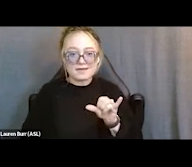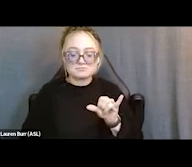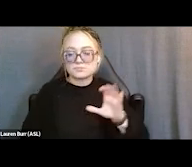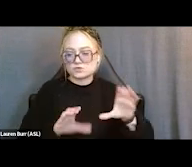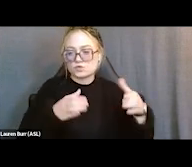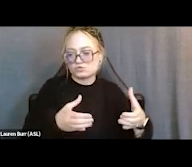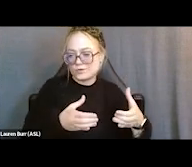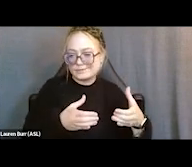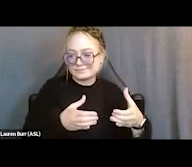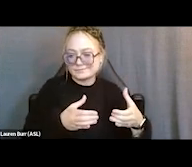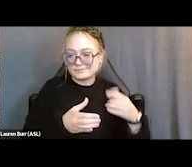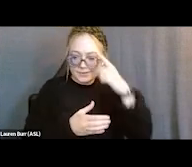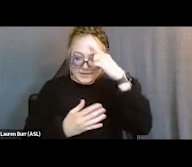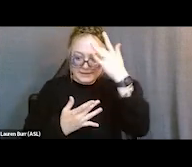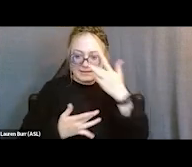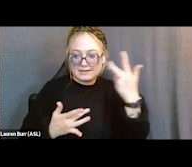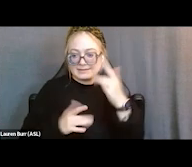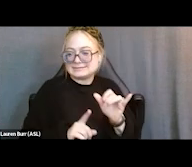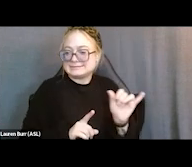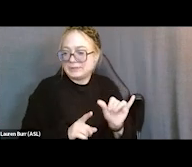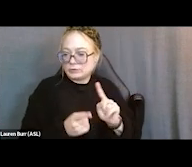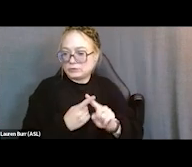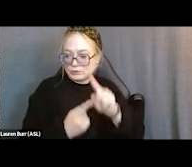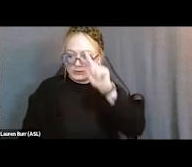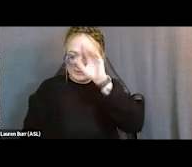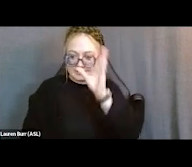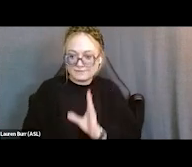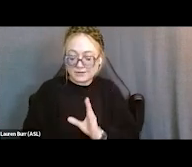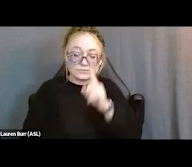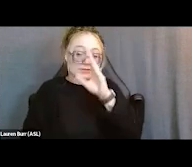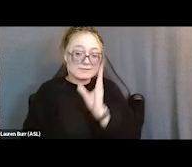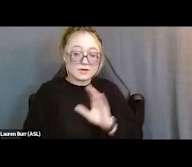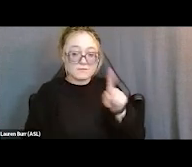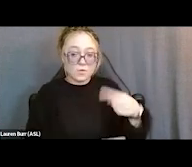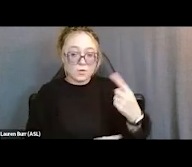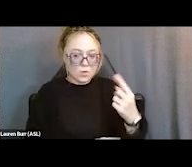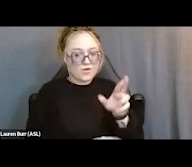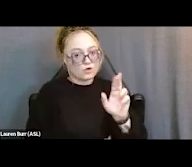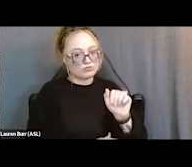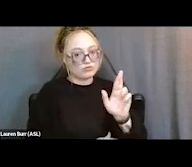similar to schizophrenia. So schizophrenia alone is pretty rare and affects